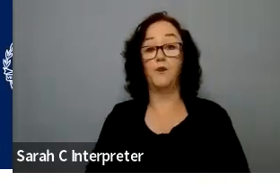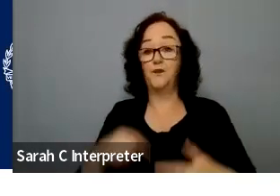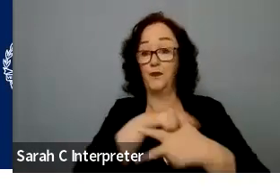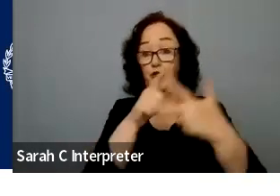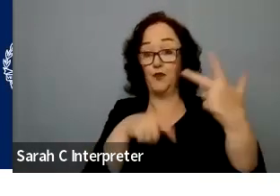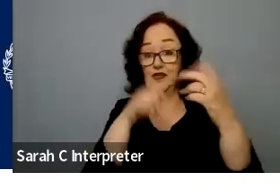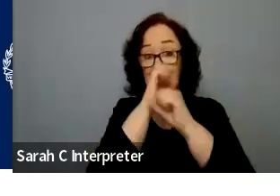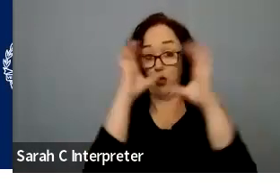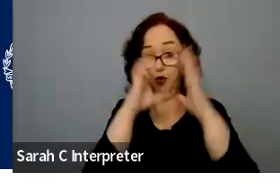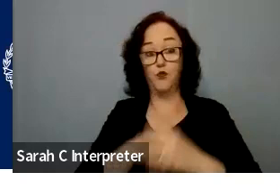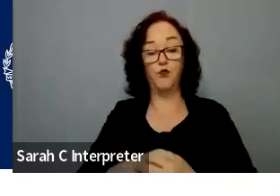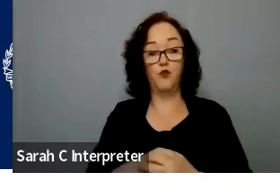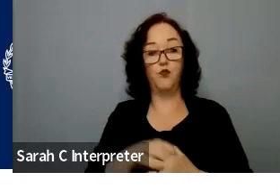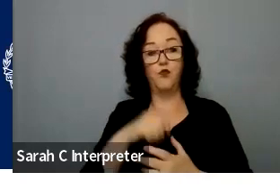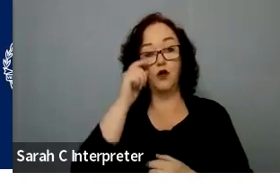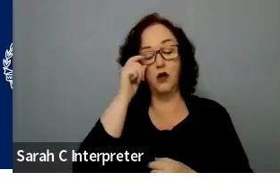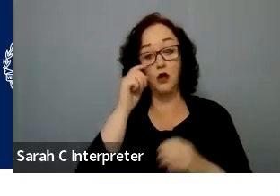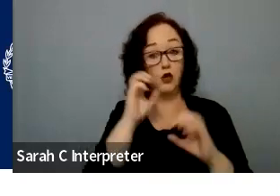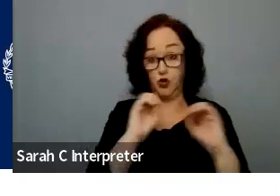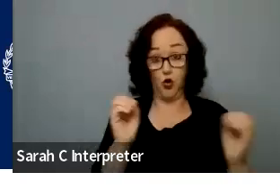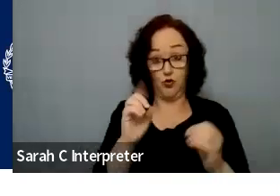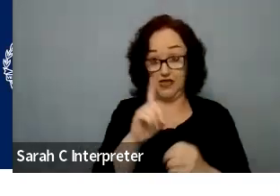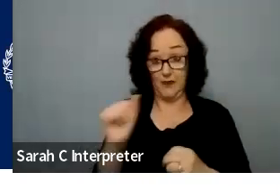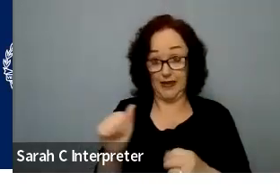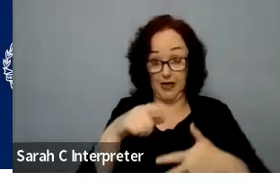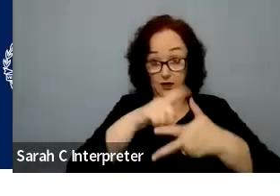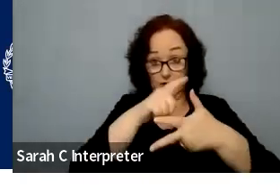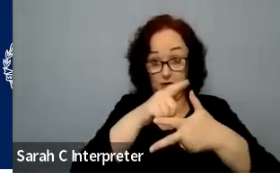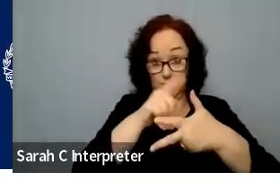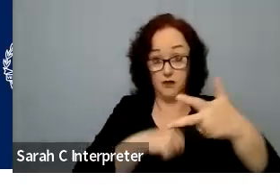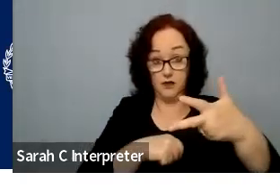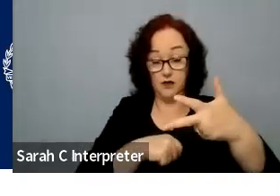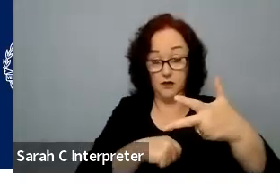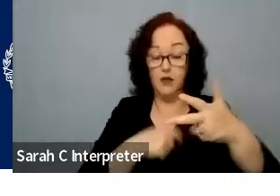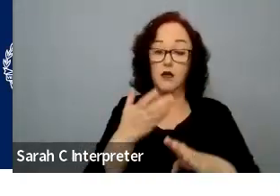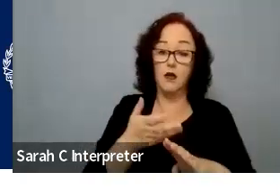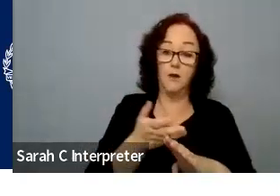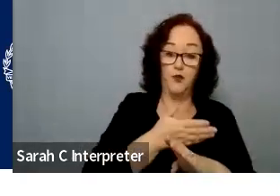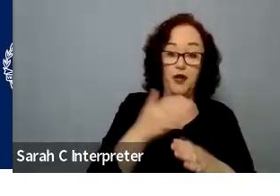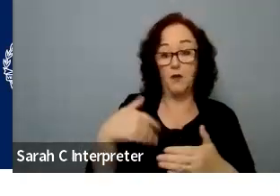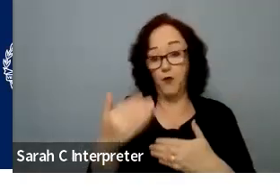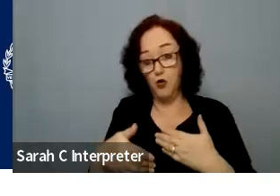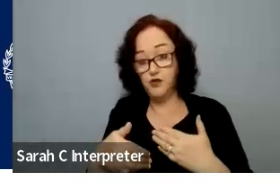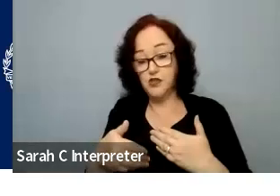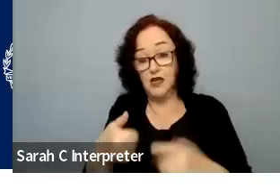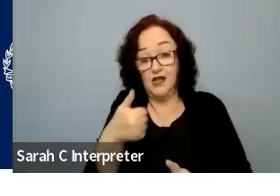no disability scenario the pre and the post rating, self rating scores were very similar